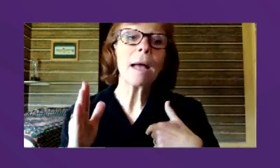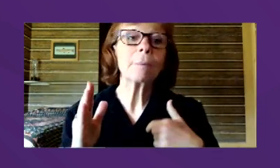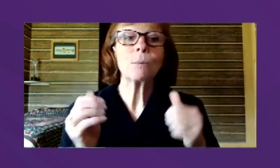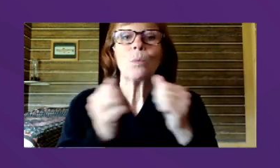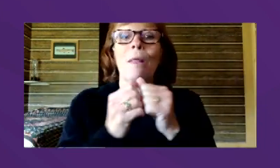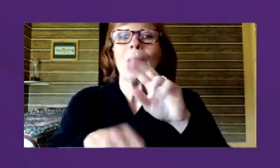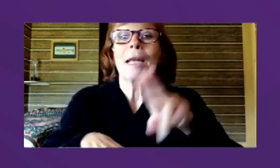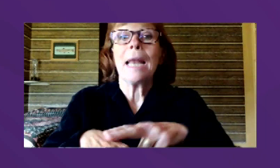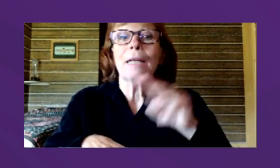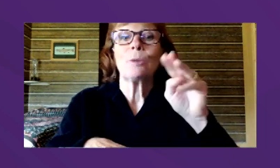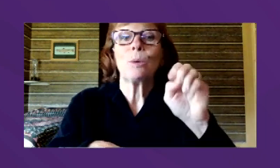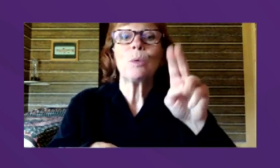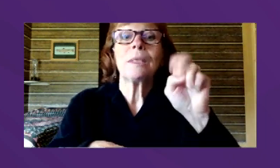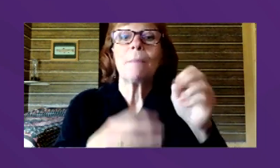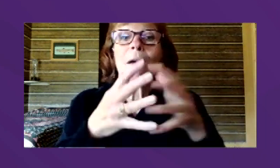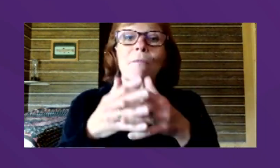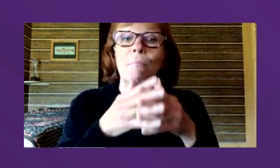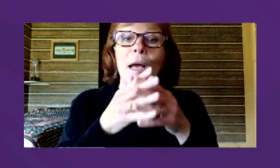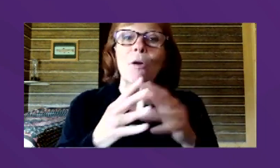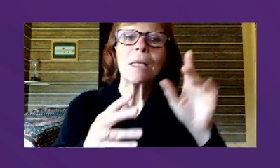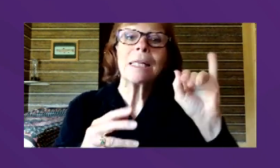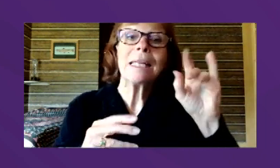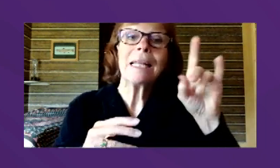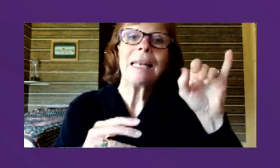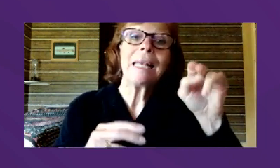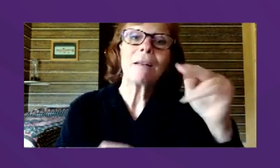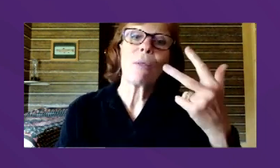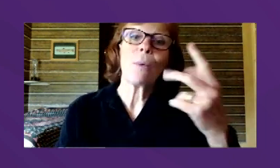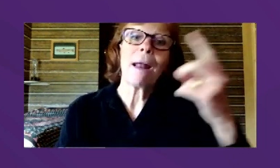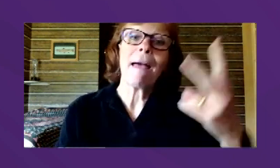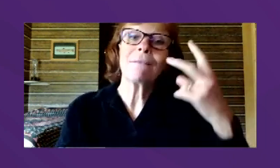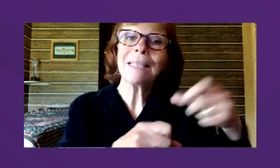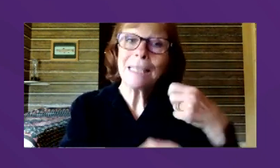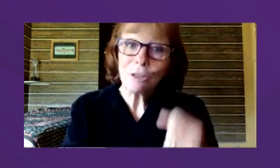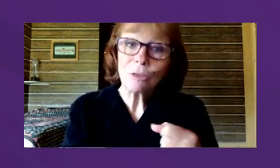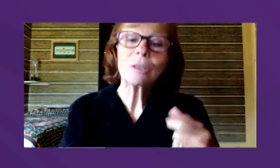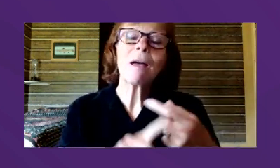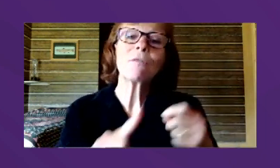the American Indian for three and a half years, and I'm originally from Kailua Oahu, Hawaii.